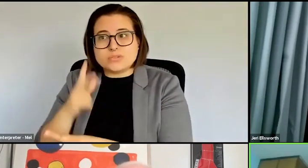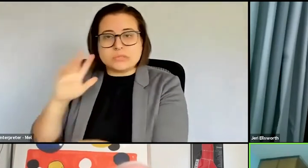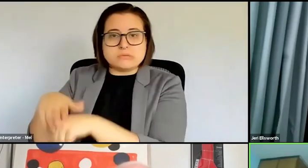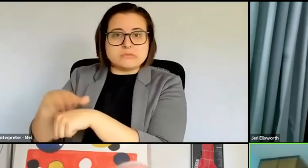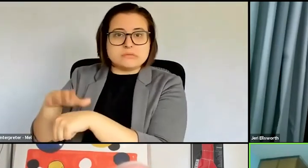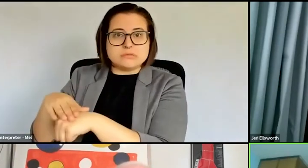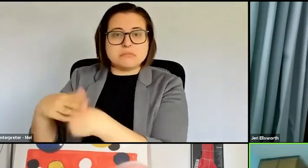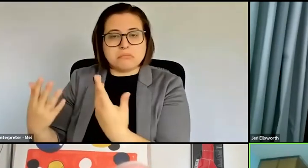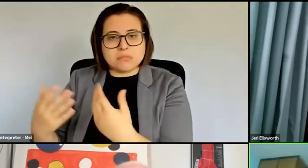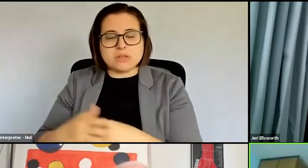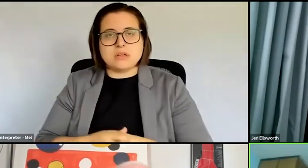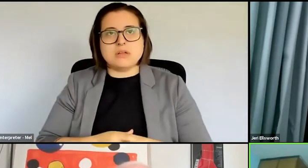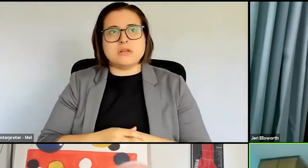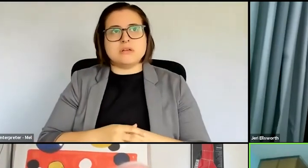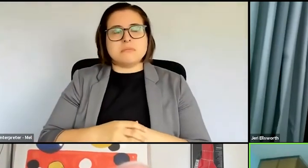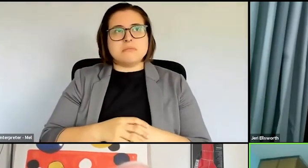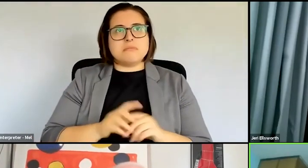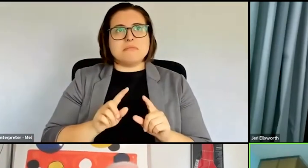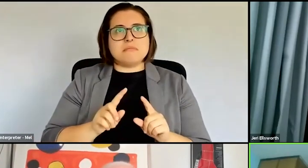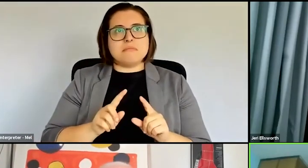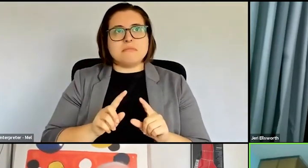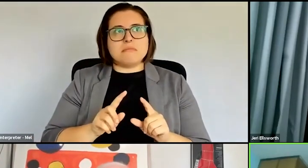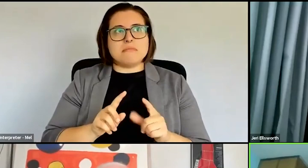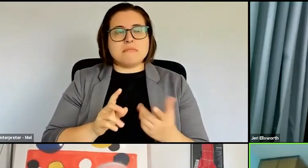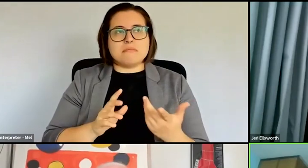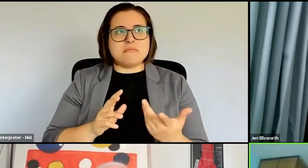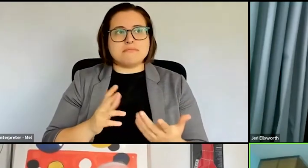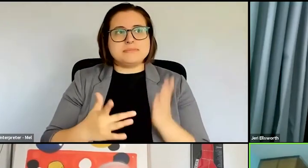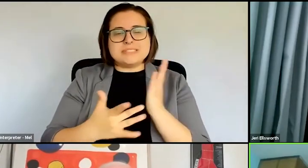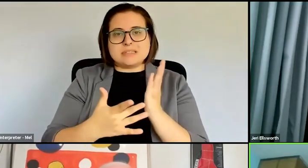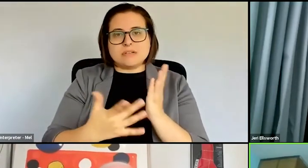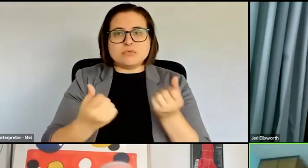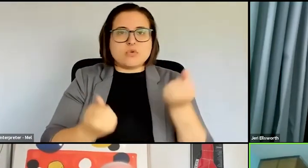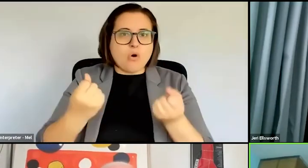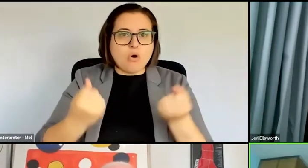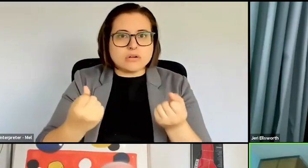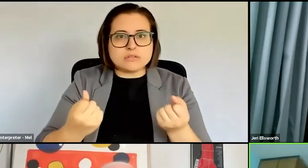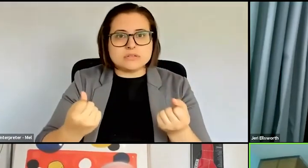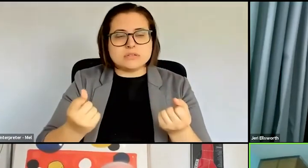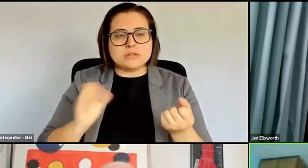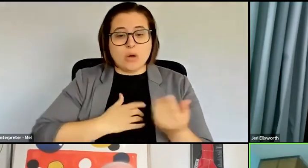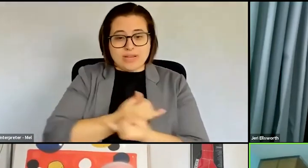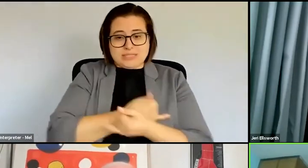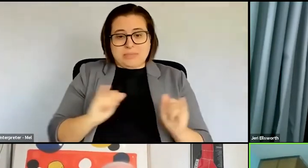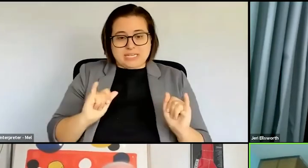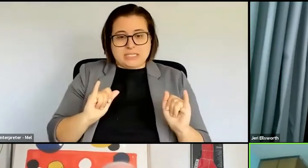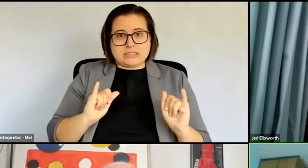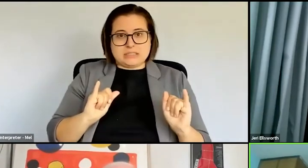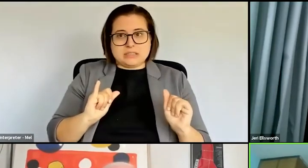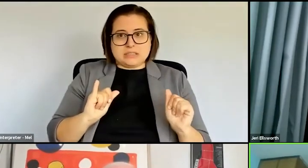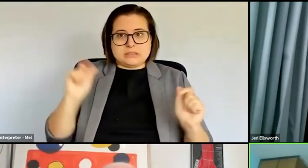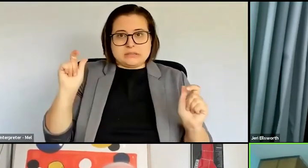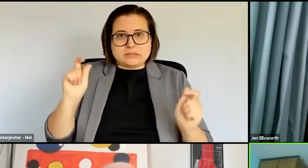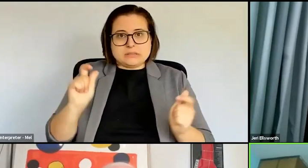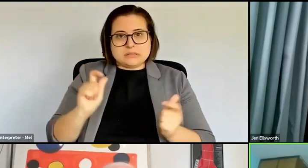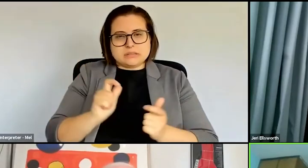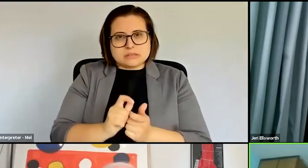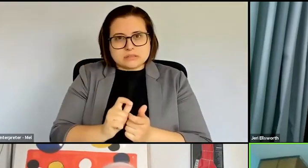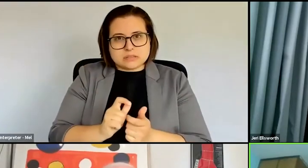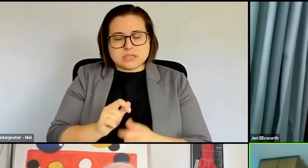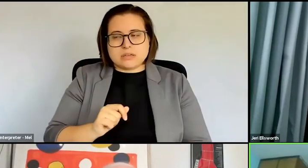our agency with today's cars. For the purpose of I guess drinking a soda, but actually there'd be